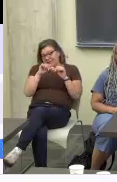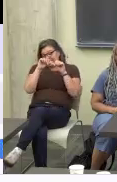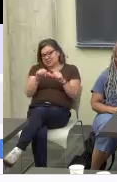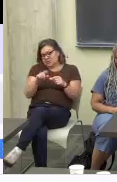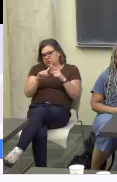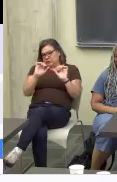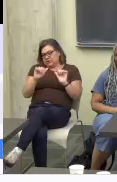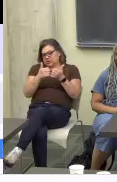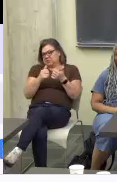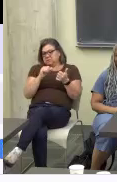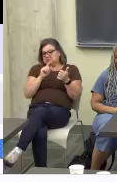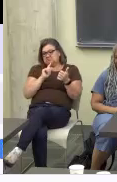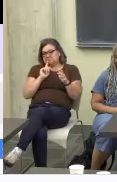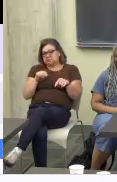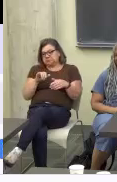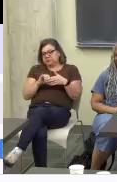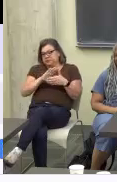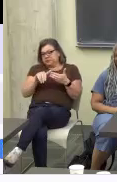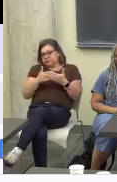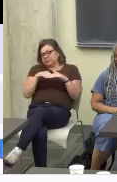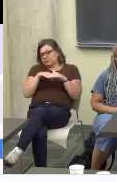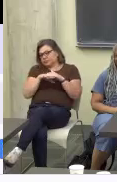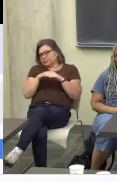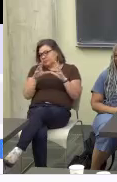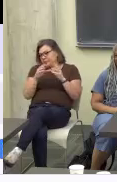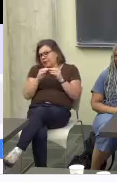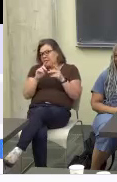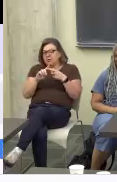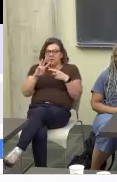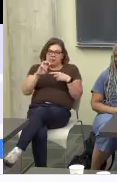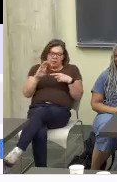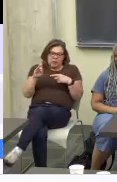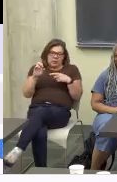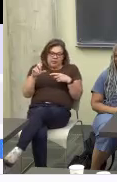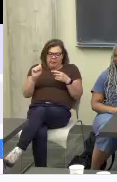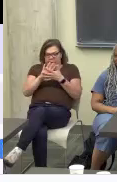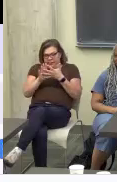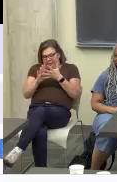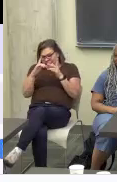But all the accessibility conferences and webinars and everything tends to be all of